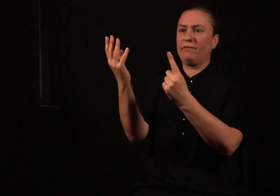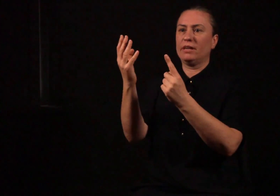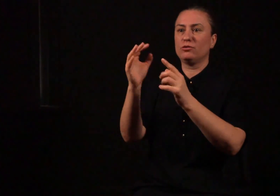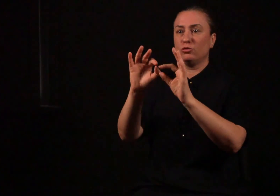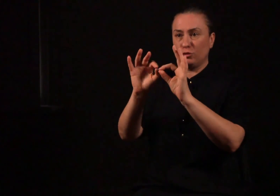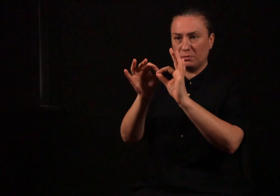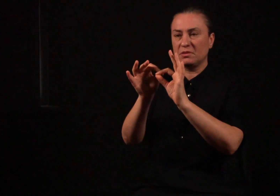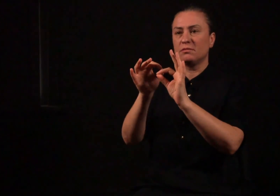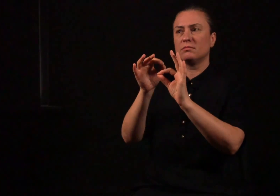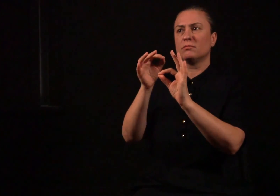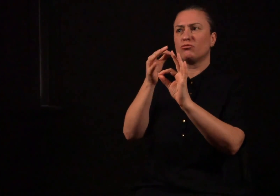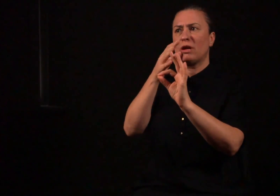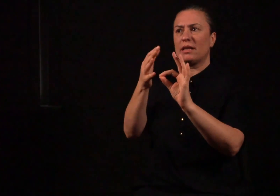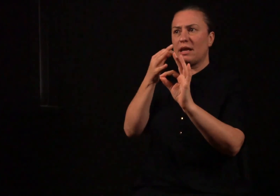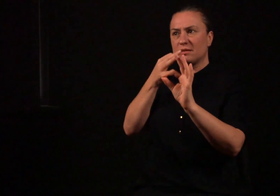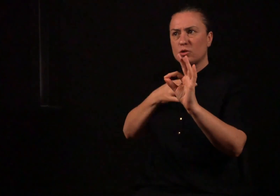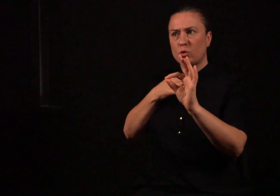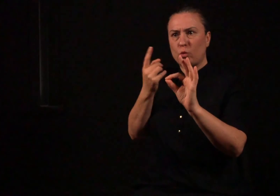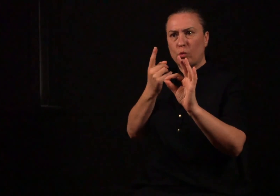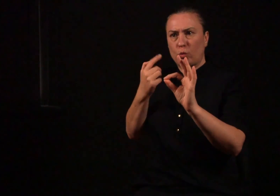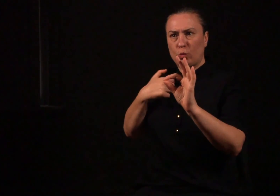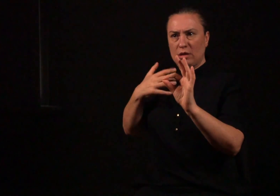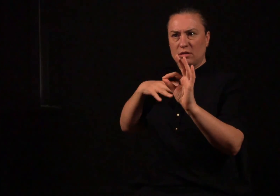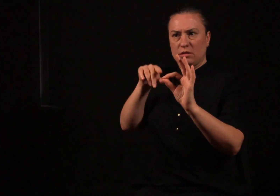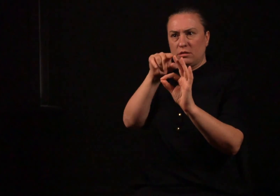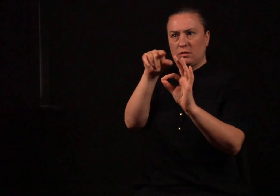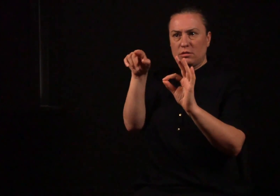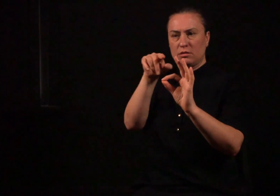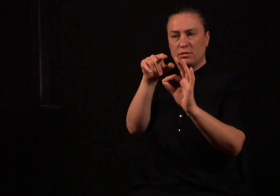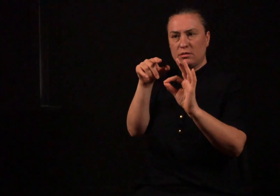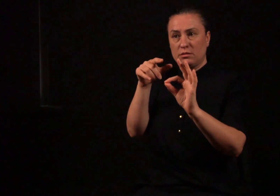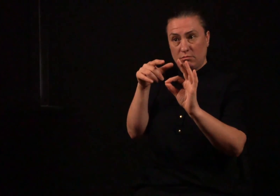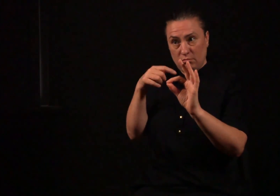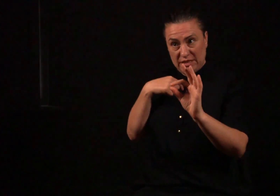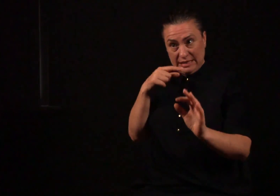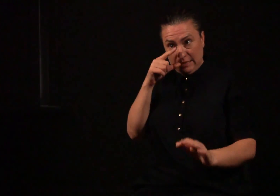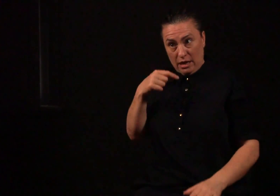and they already have interpreters there. I rarely get asked my preferred interpreter.